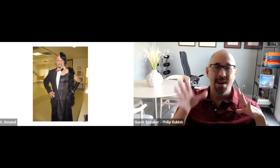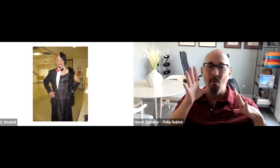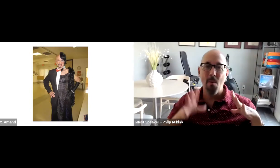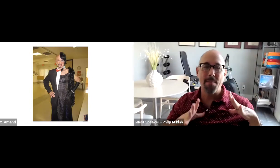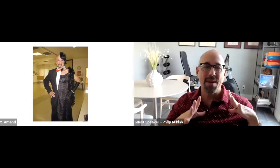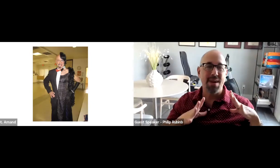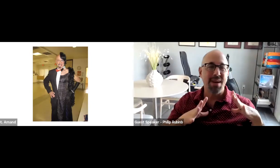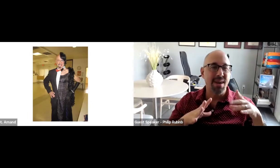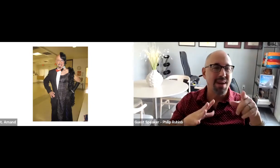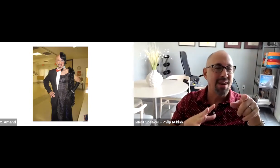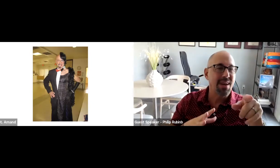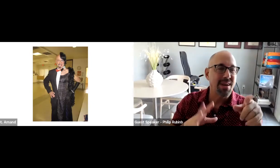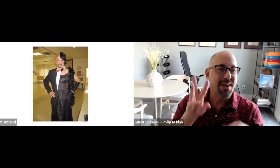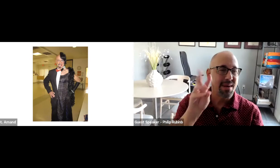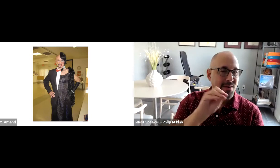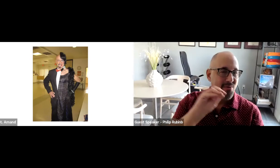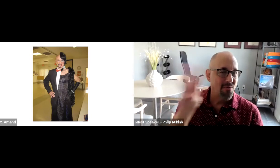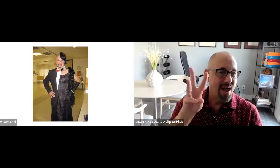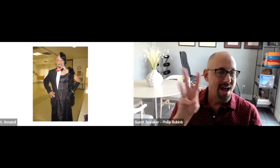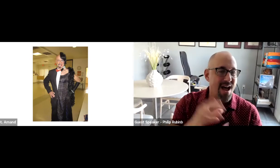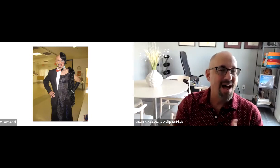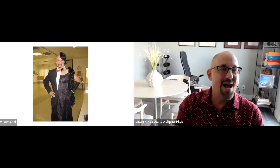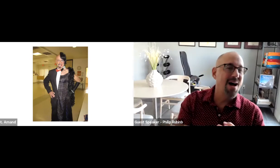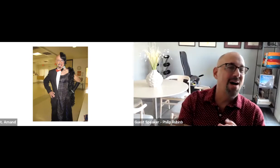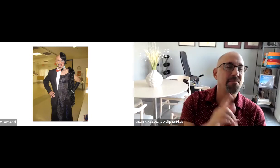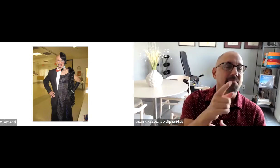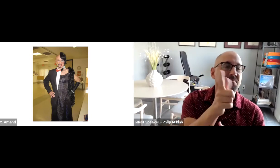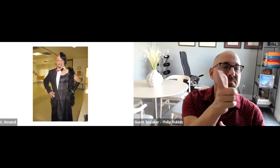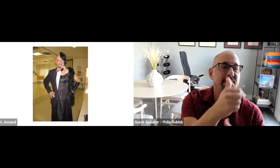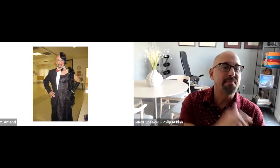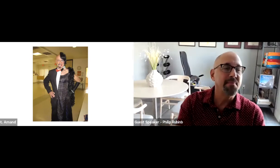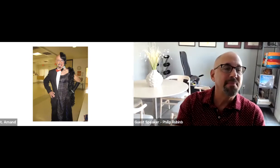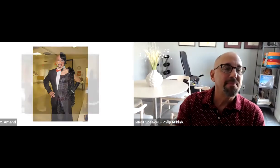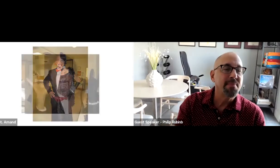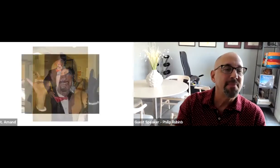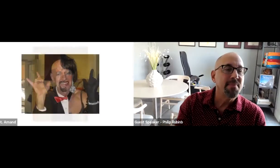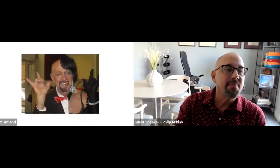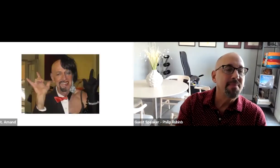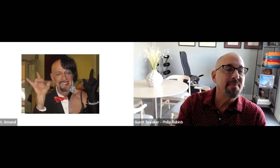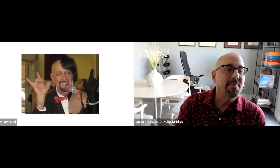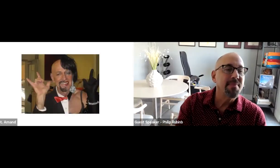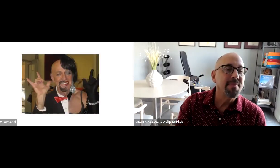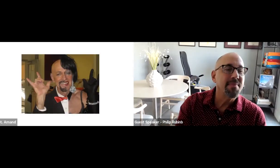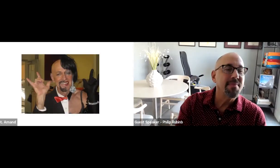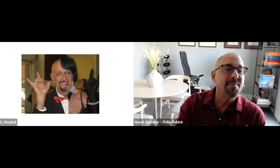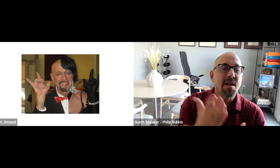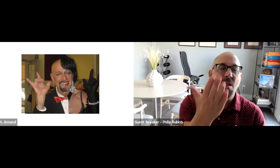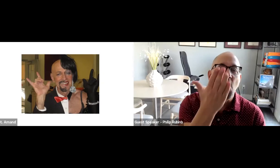He was so creative, and he was able to make himself half female, half male. Just an amazing costume.